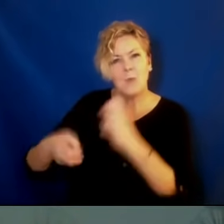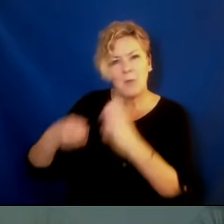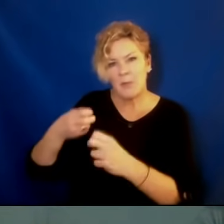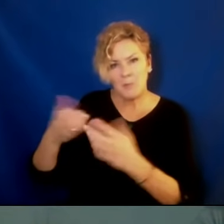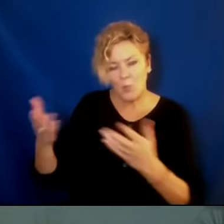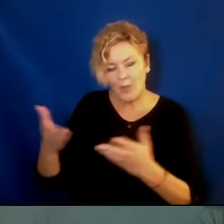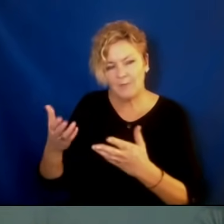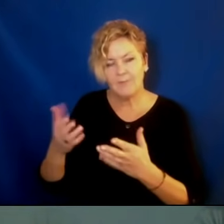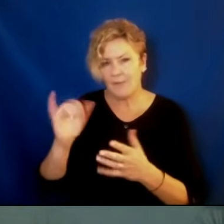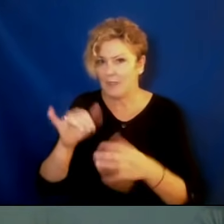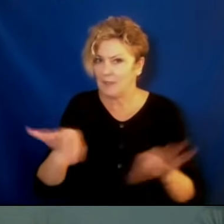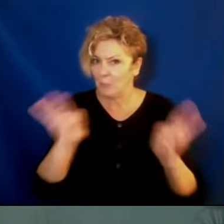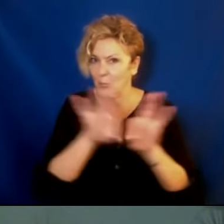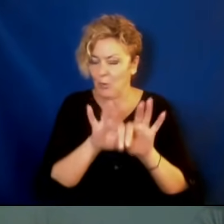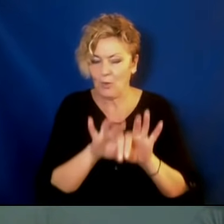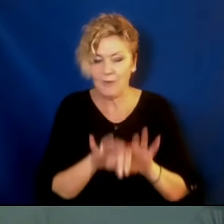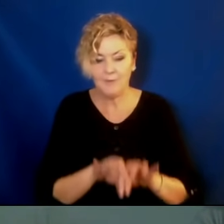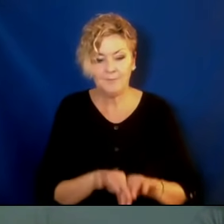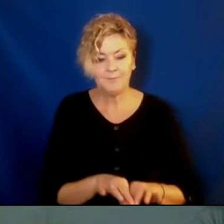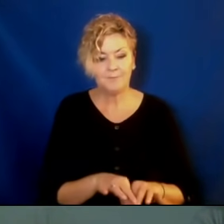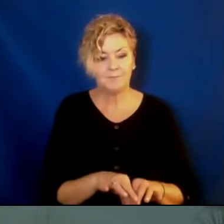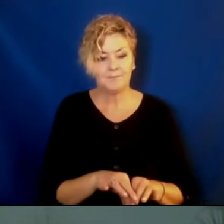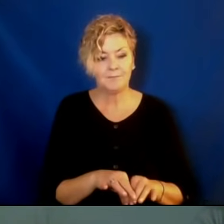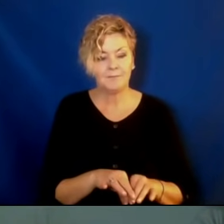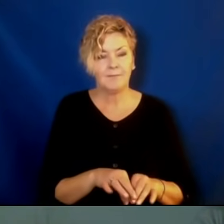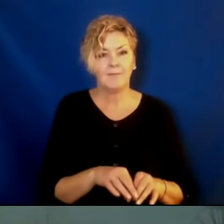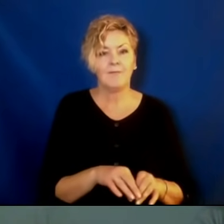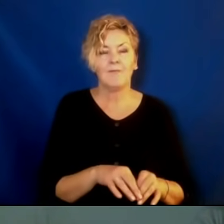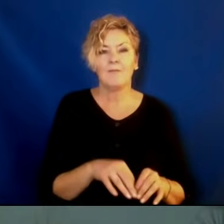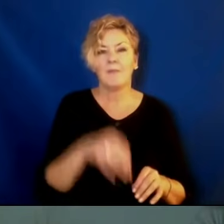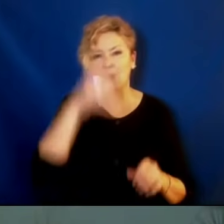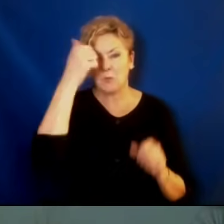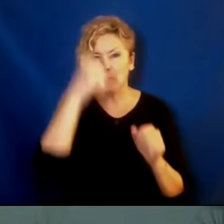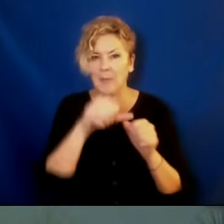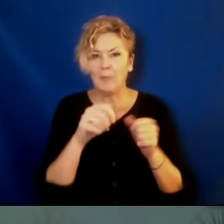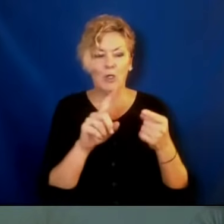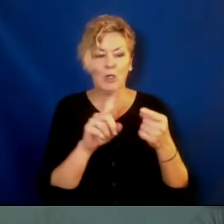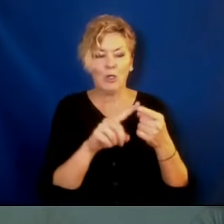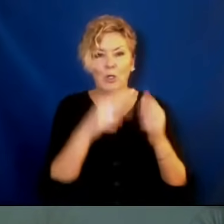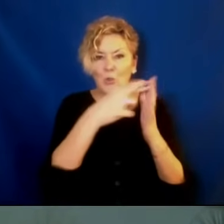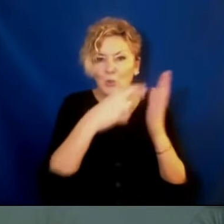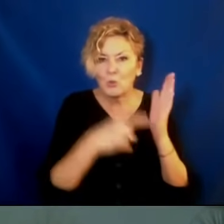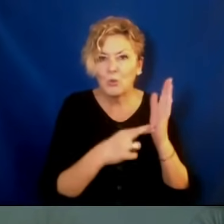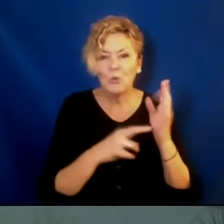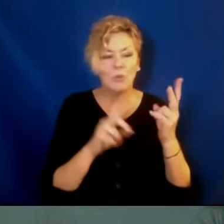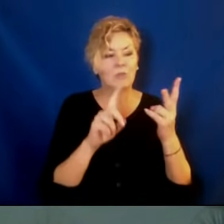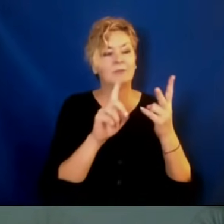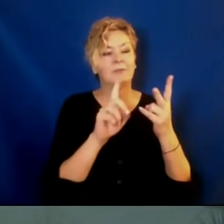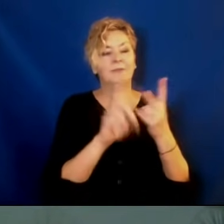With respect of how we look at our interventions, how we design our interventions we look at where transmission is